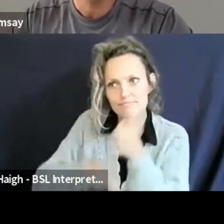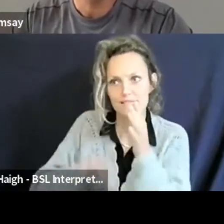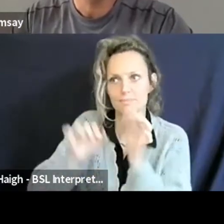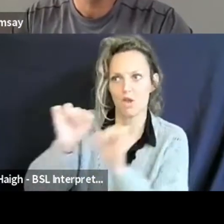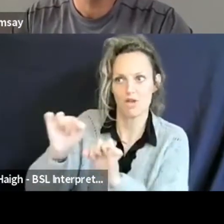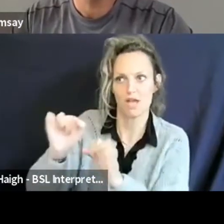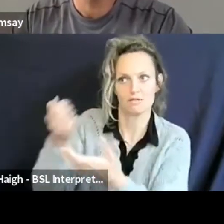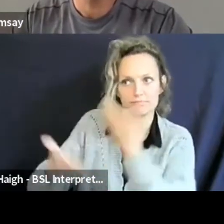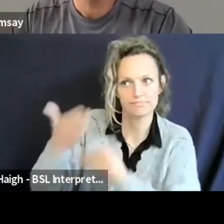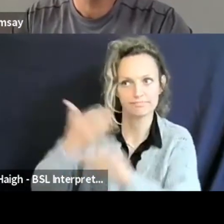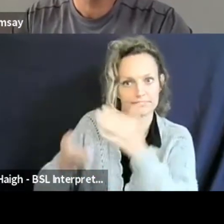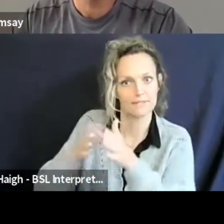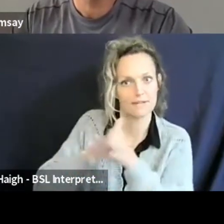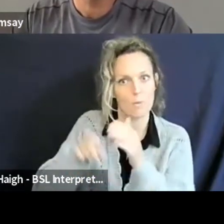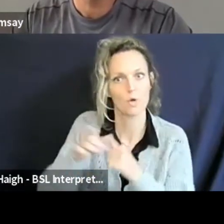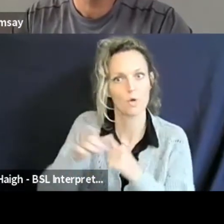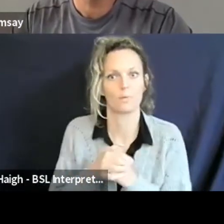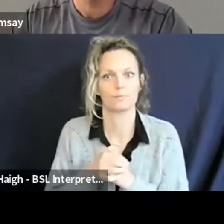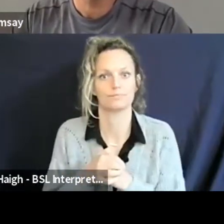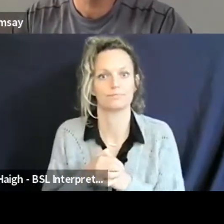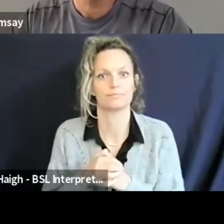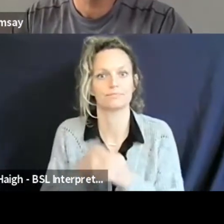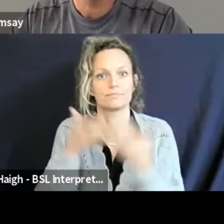We look forward to hearing about your lived experience.